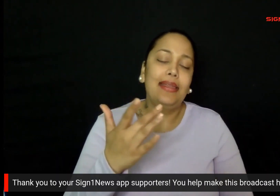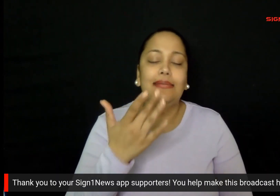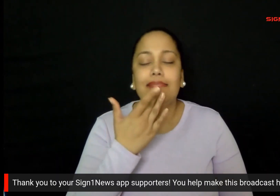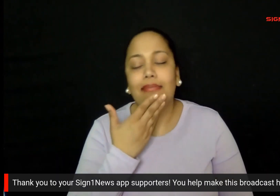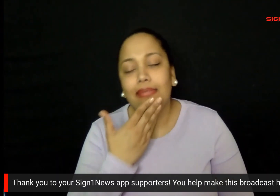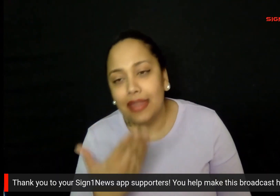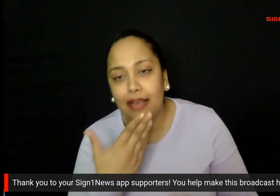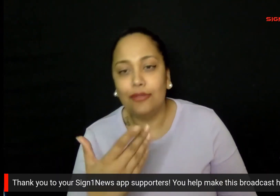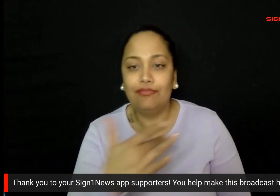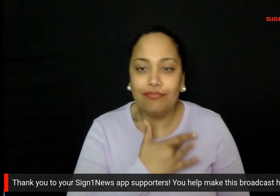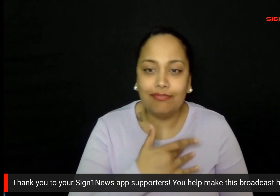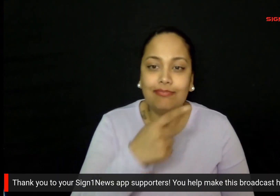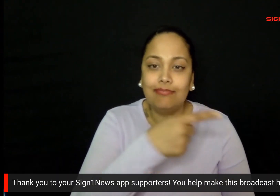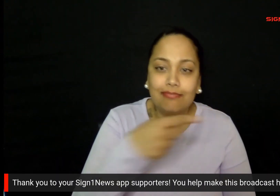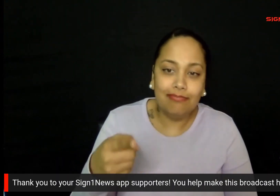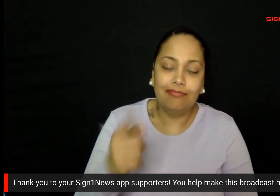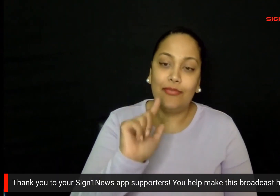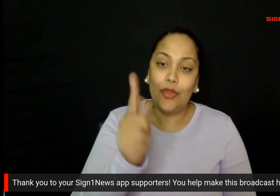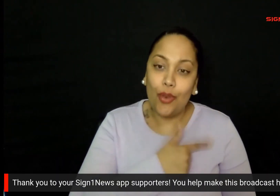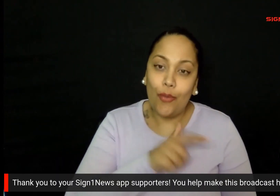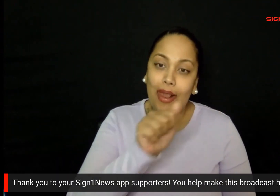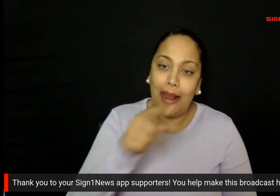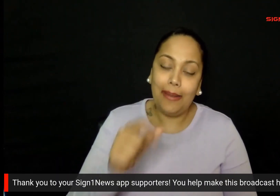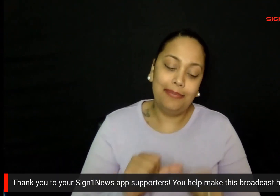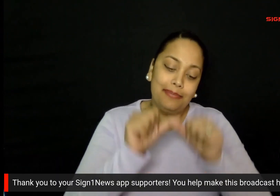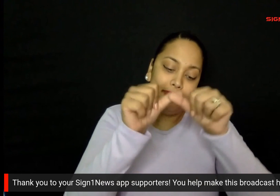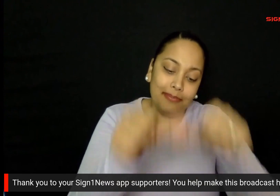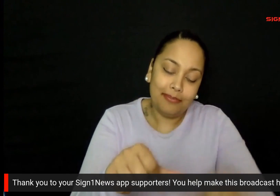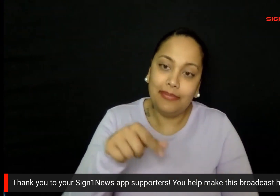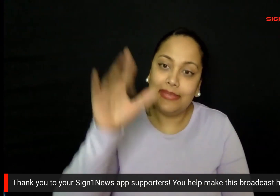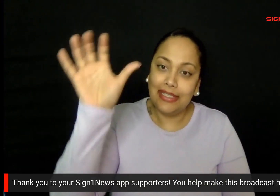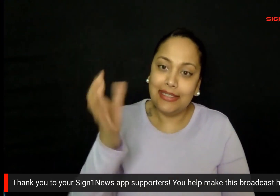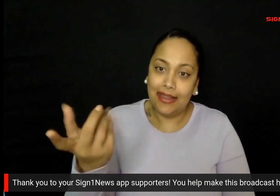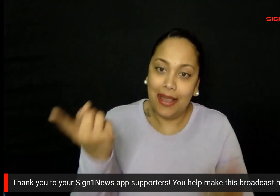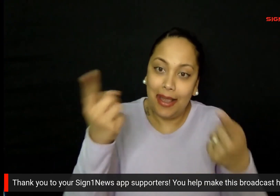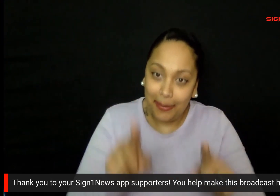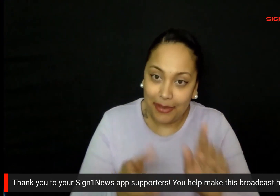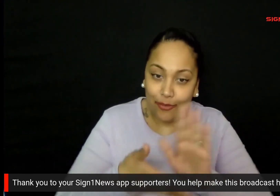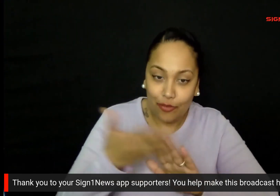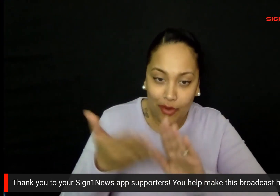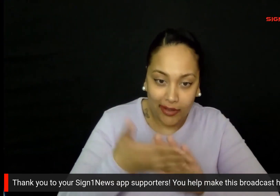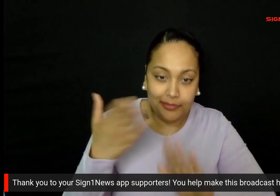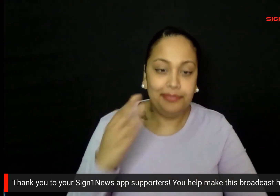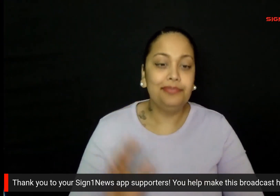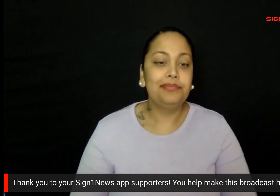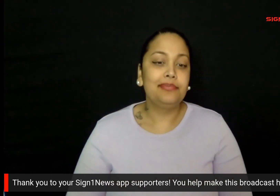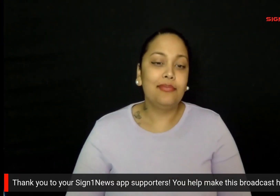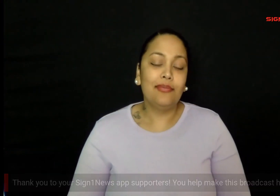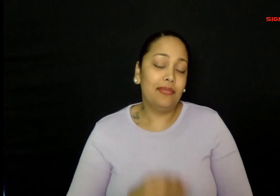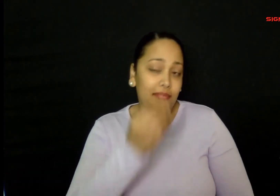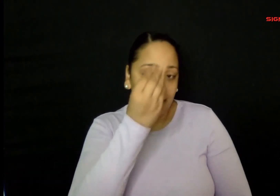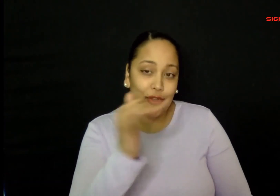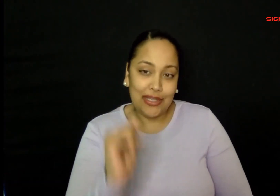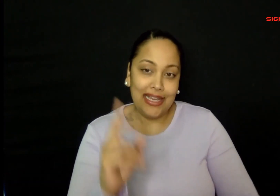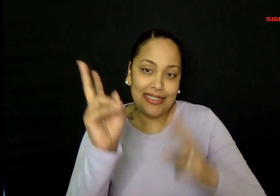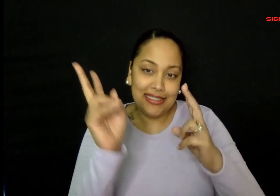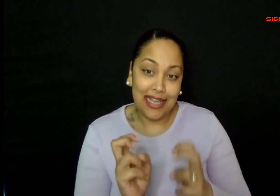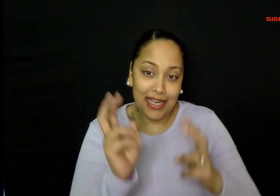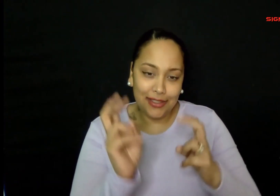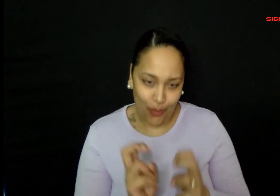you to our Sign1News Supporters you help make this broadcast happen you can download the